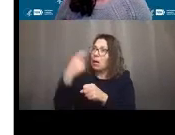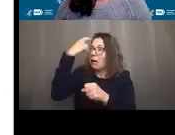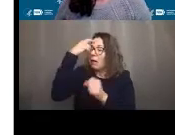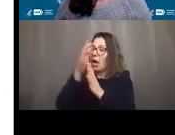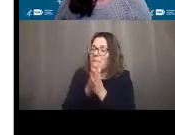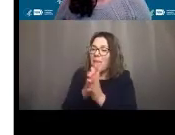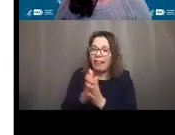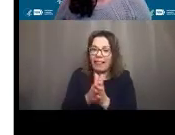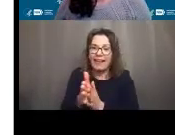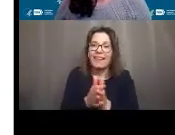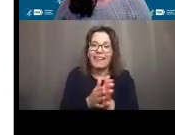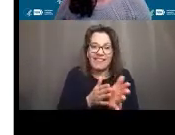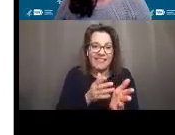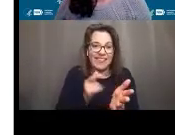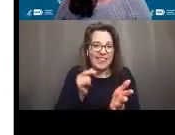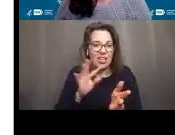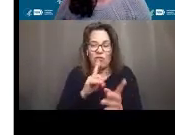It's open to all career stages.